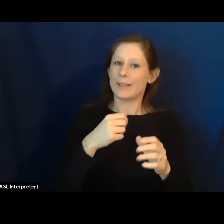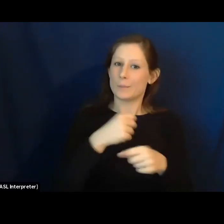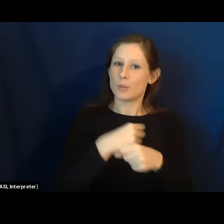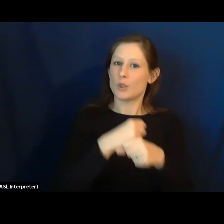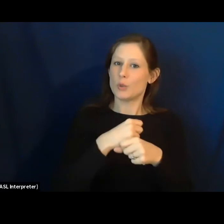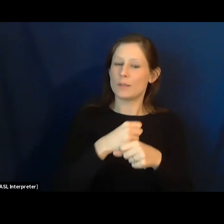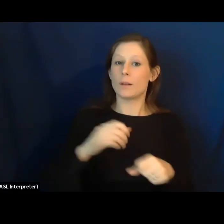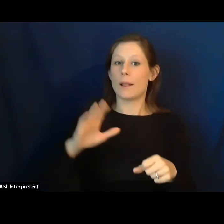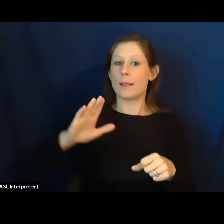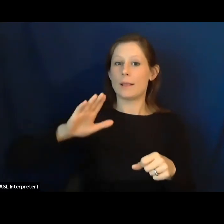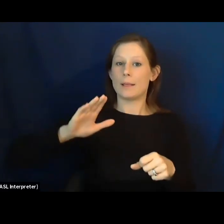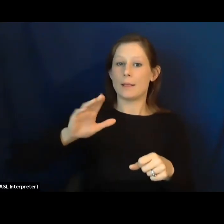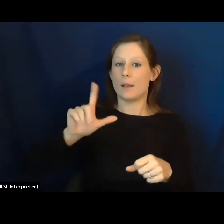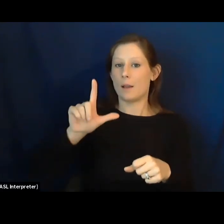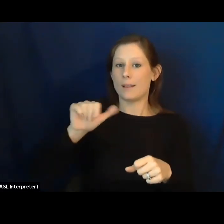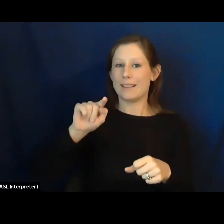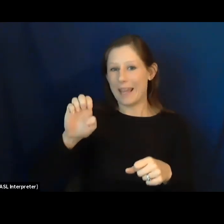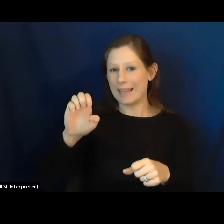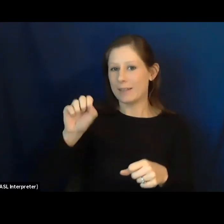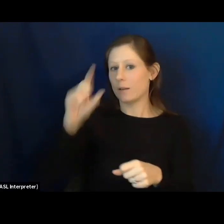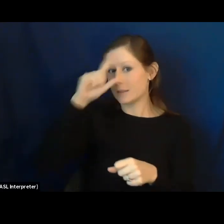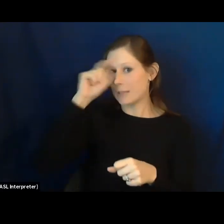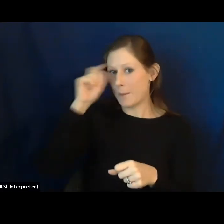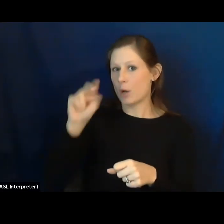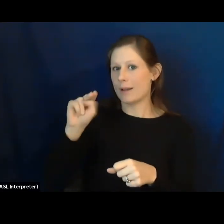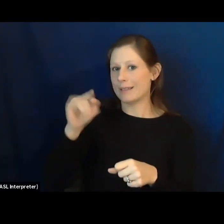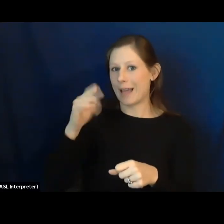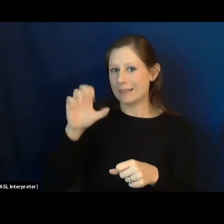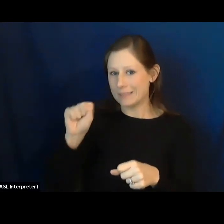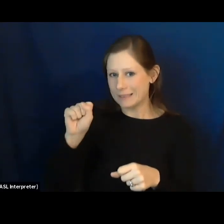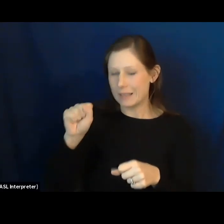was an adaptation of A Midsummer Night's Dream. If you were in Forest Park at all this summer,